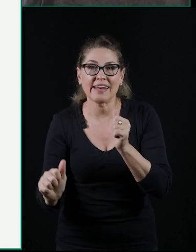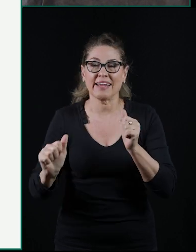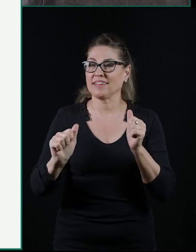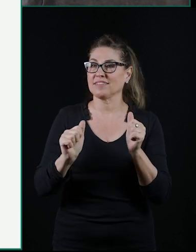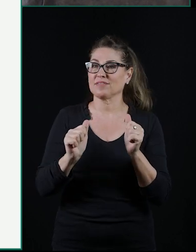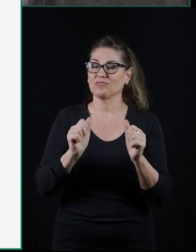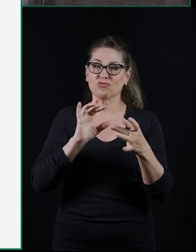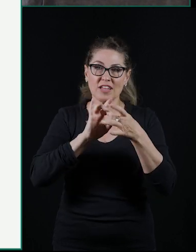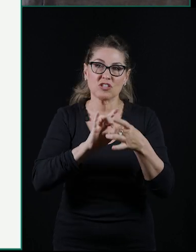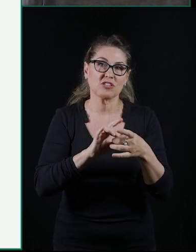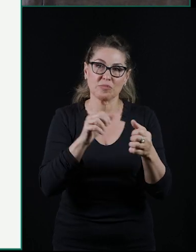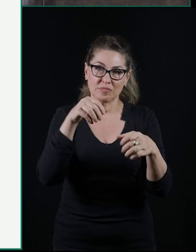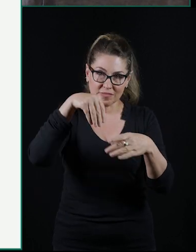in a multiplayer game.